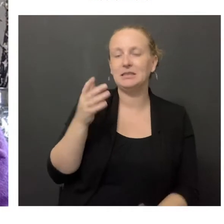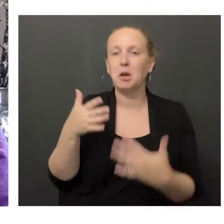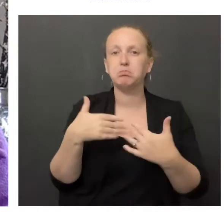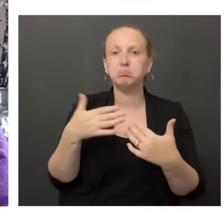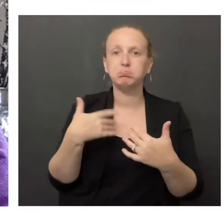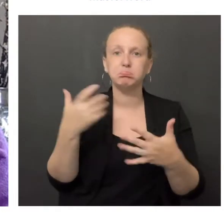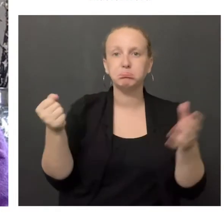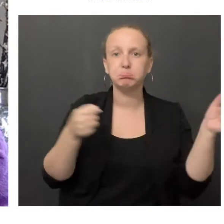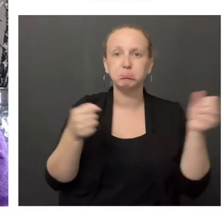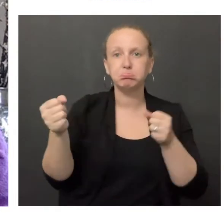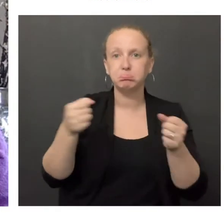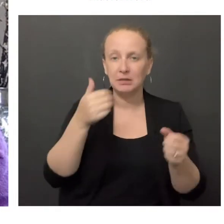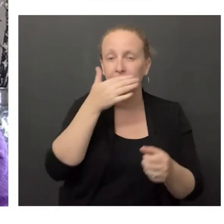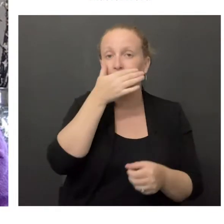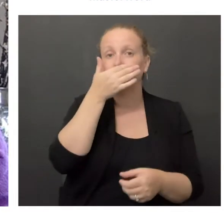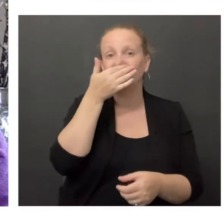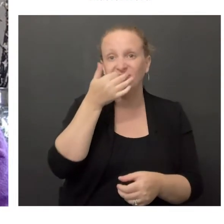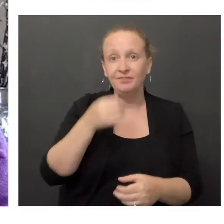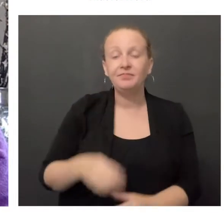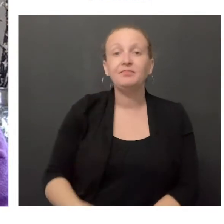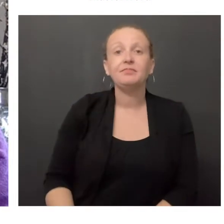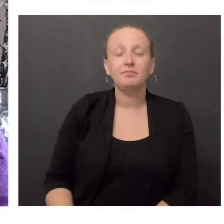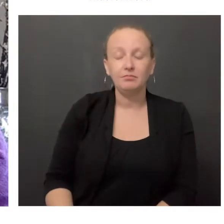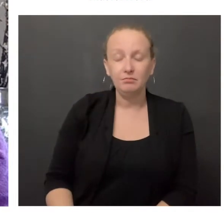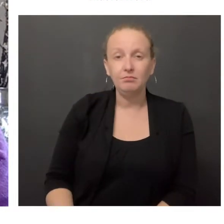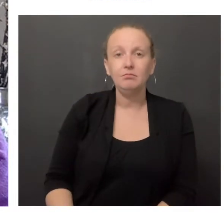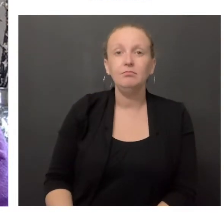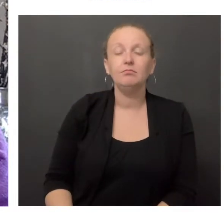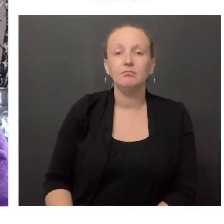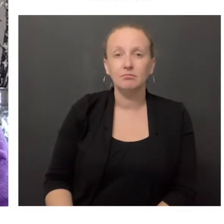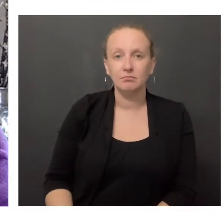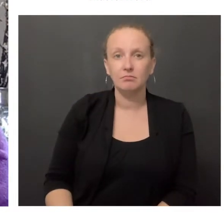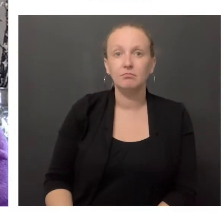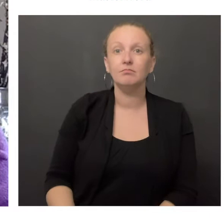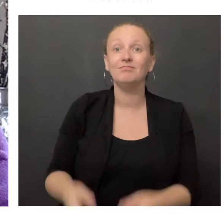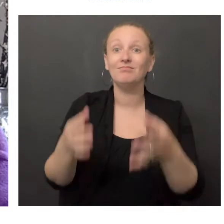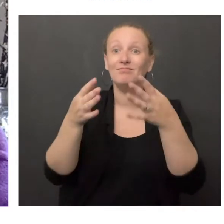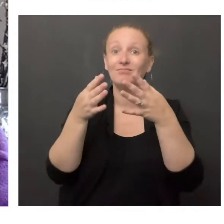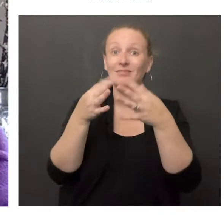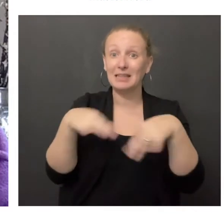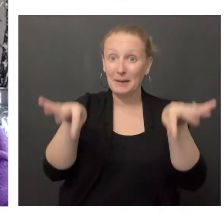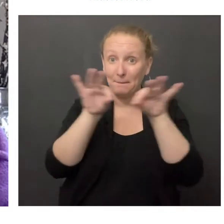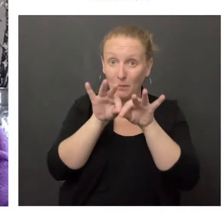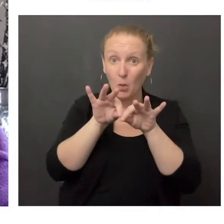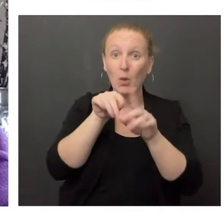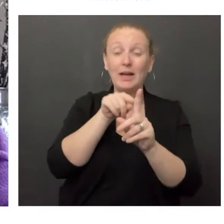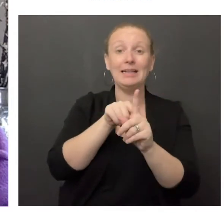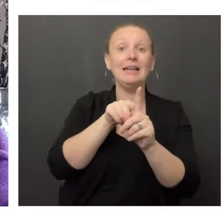everyone has the ability and it's very easy.